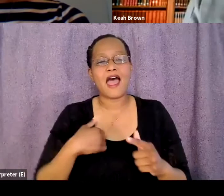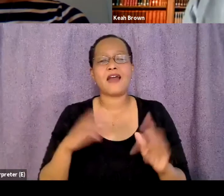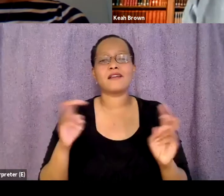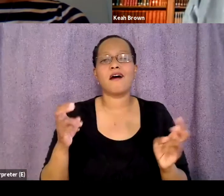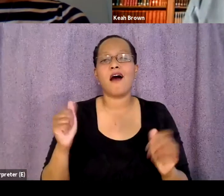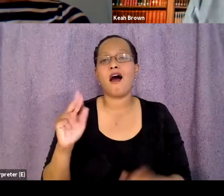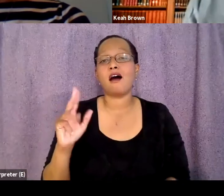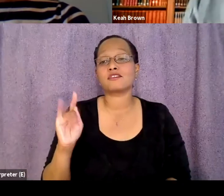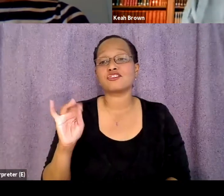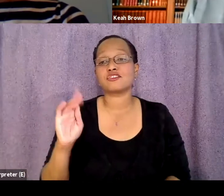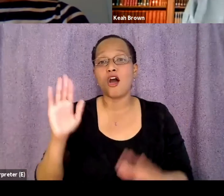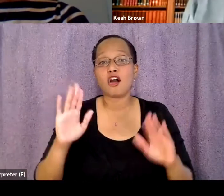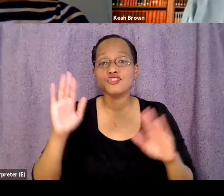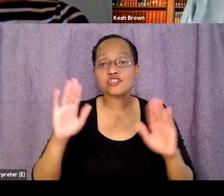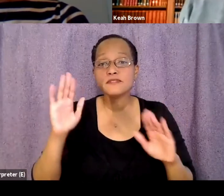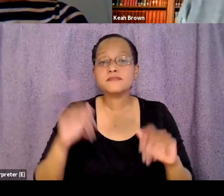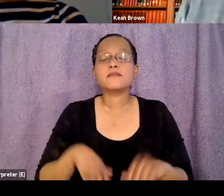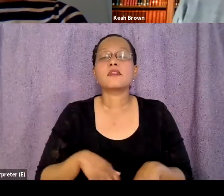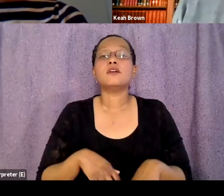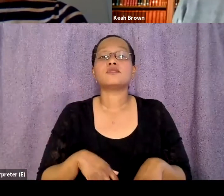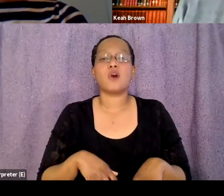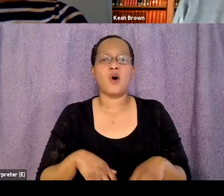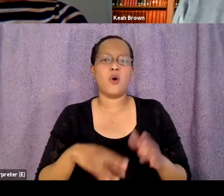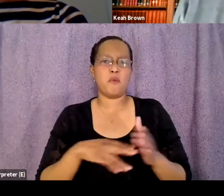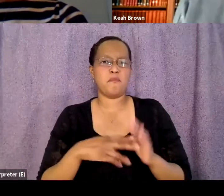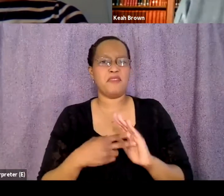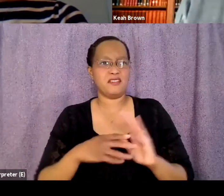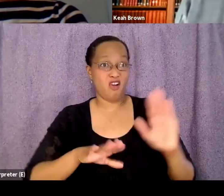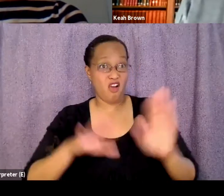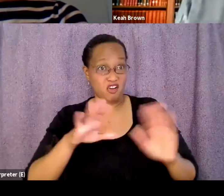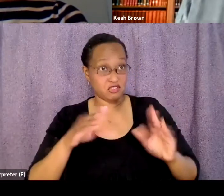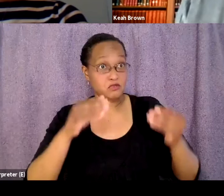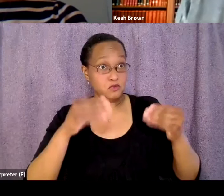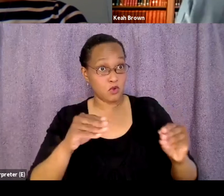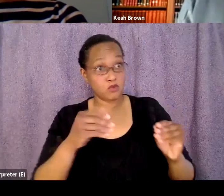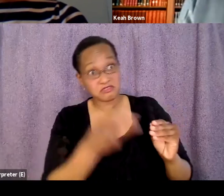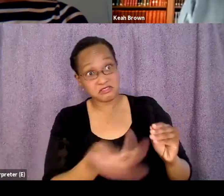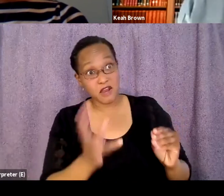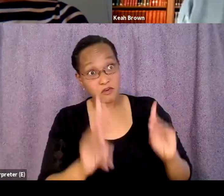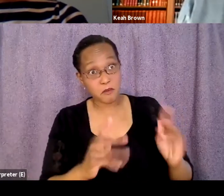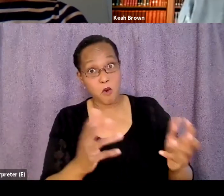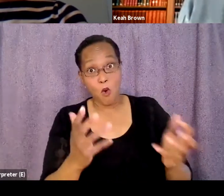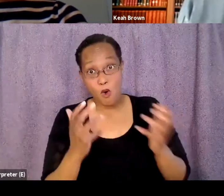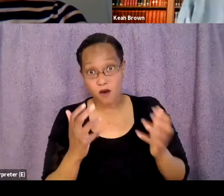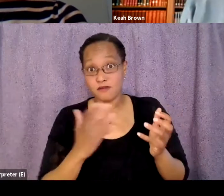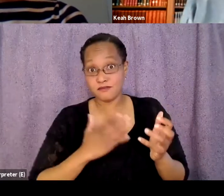Keah Brown: Excuse me, which just means that multiple people wanted which, thank God that was just a dream come true for me.